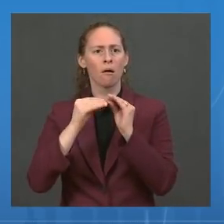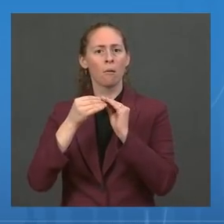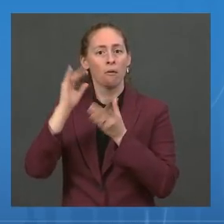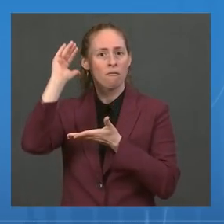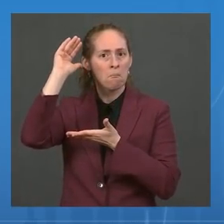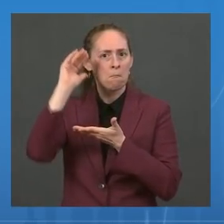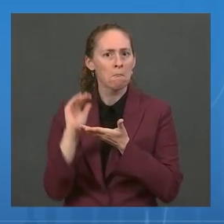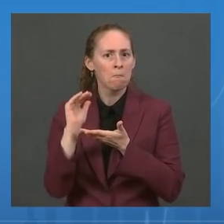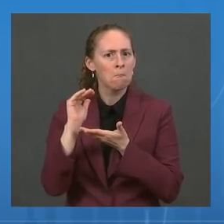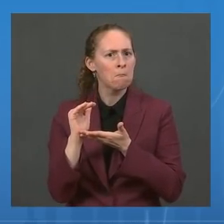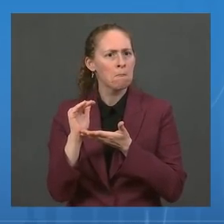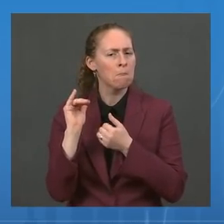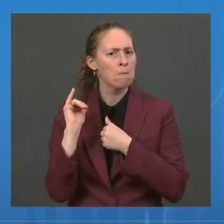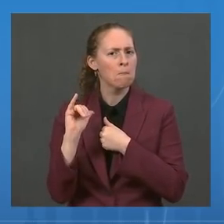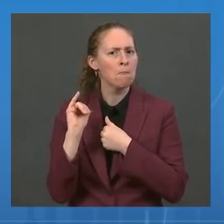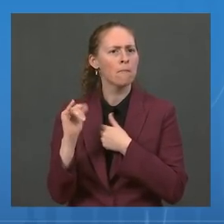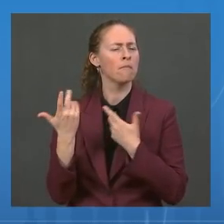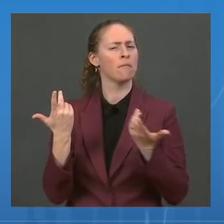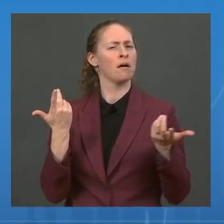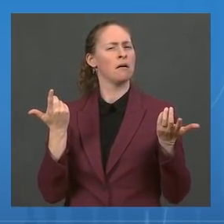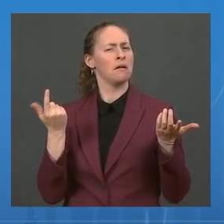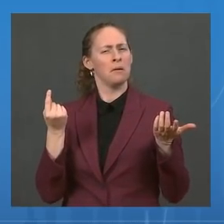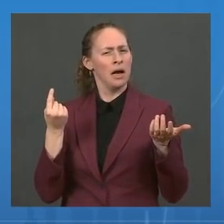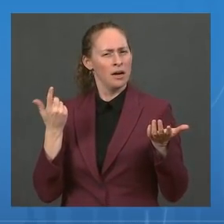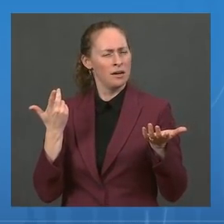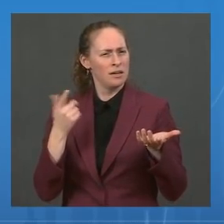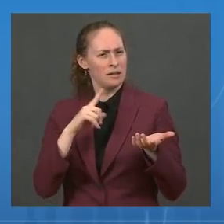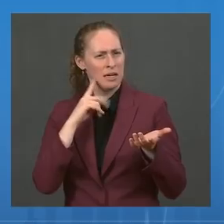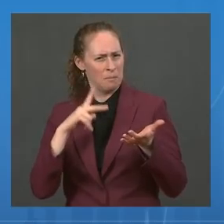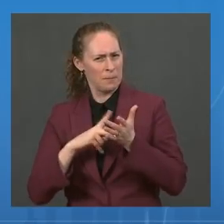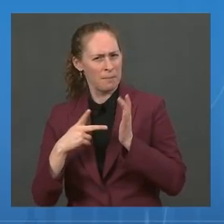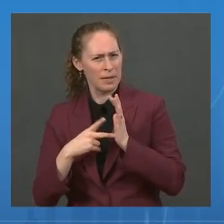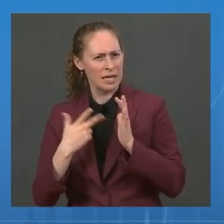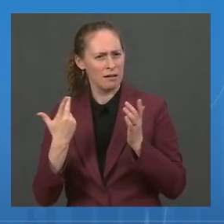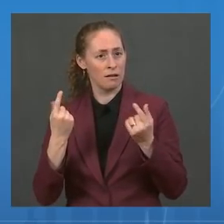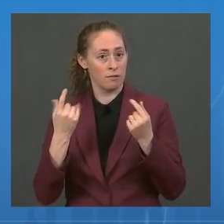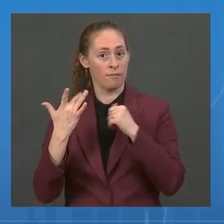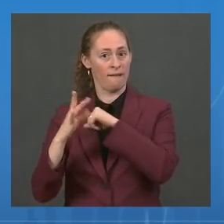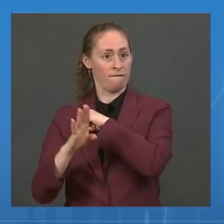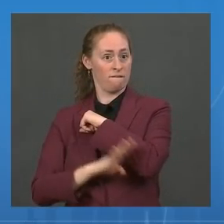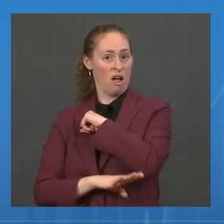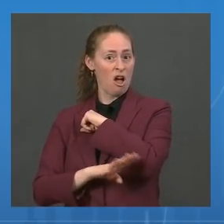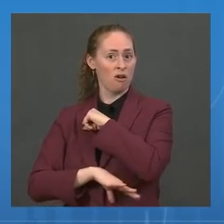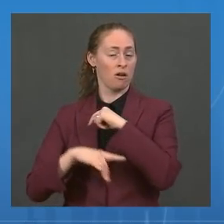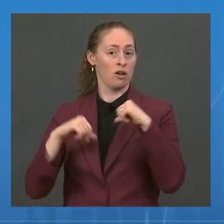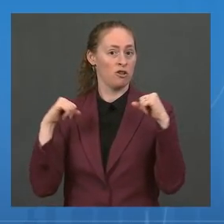what does that say about the rest of the fall and the winter? And then, more broadly, there's been a number of surveys